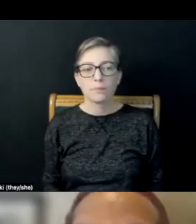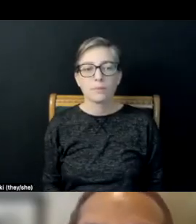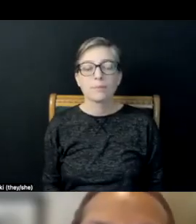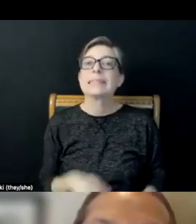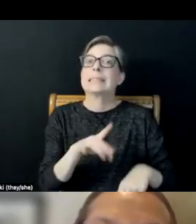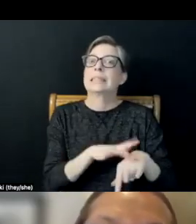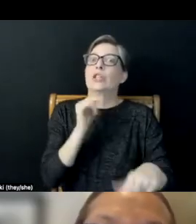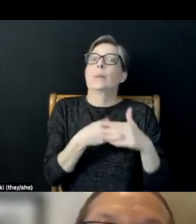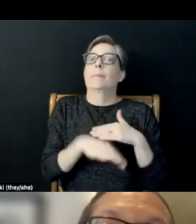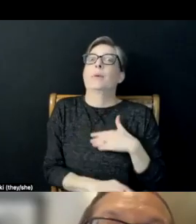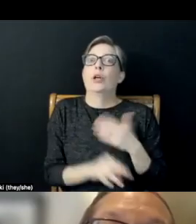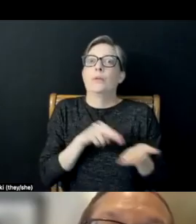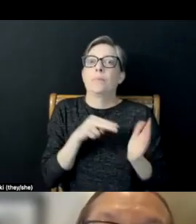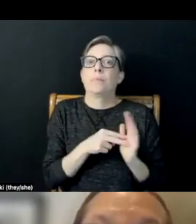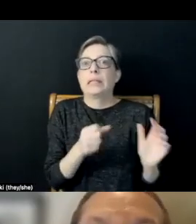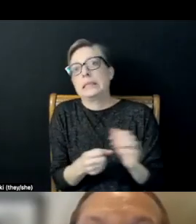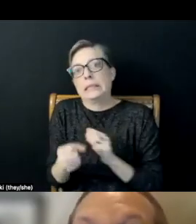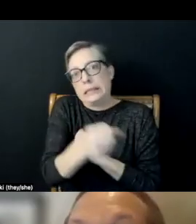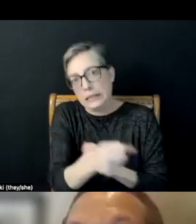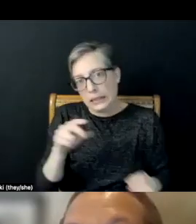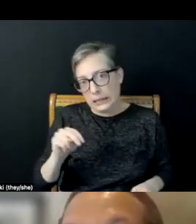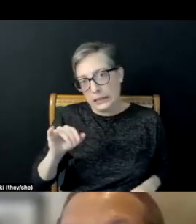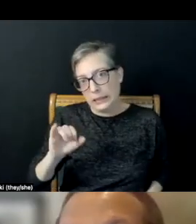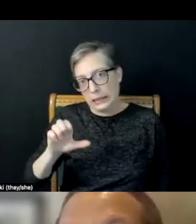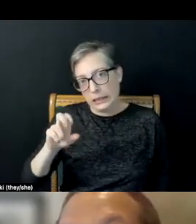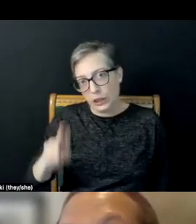Now what made this interesting is of course, the expert on dwarfism is of course,